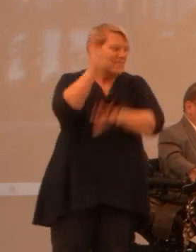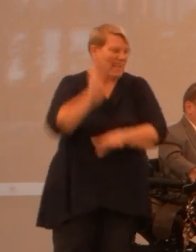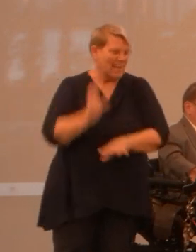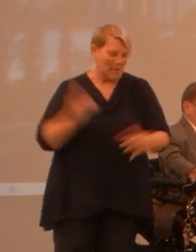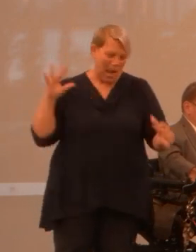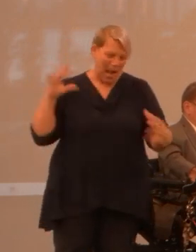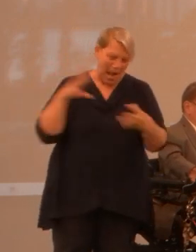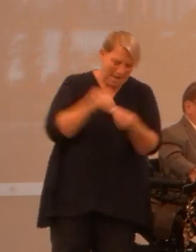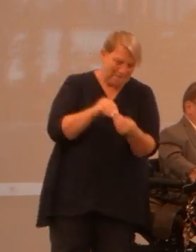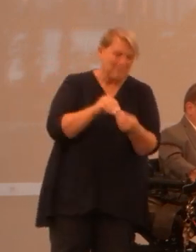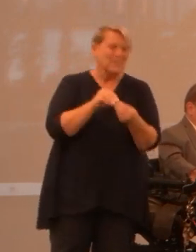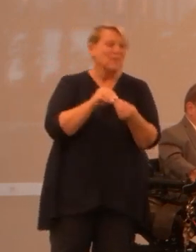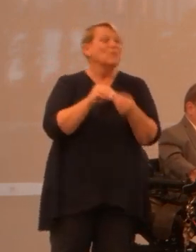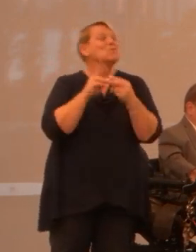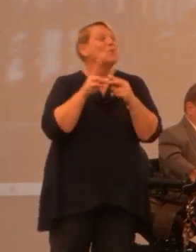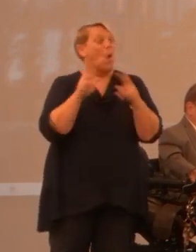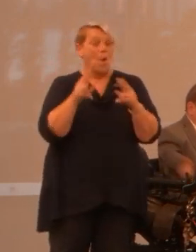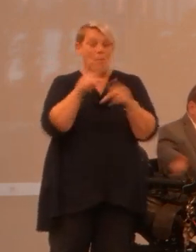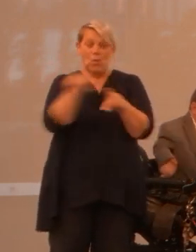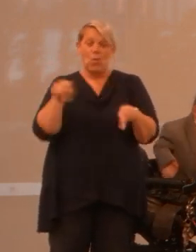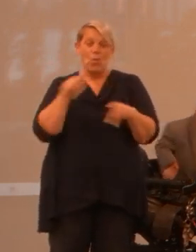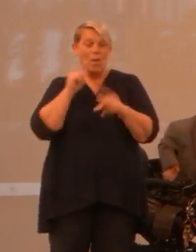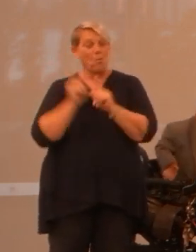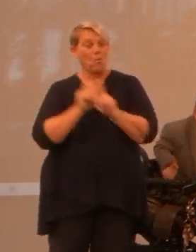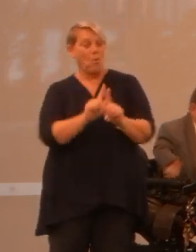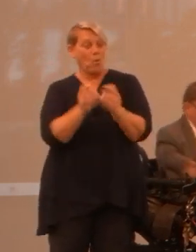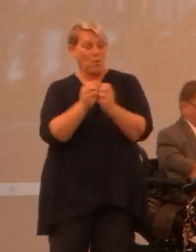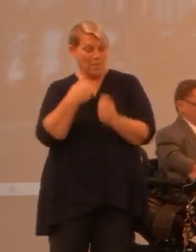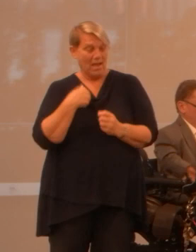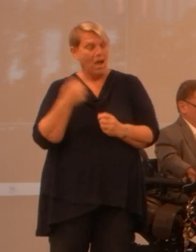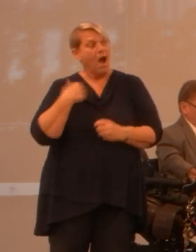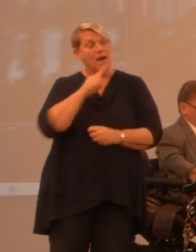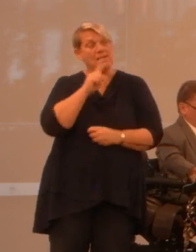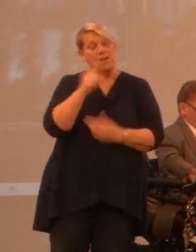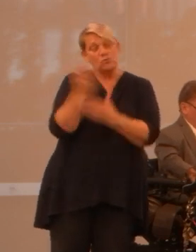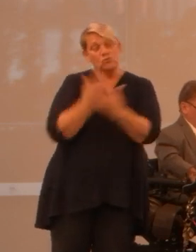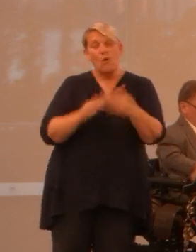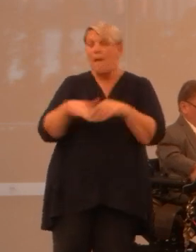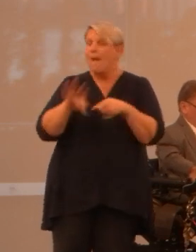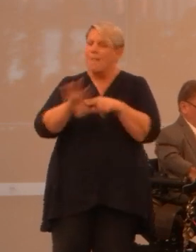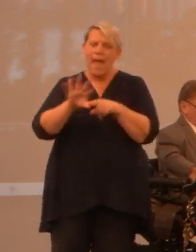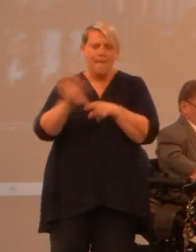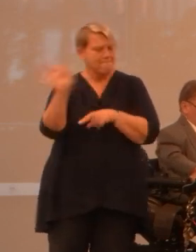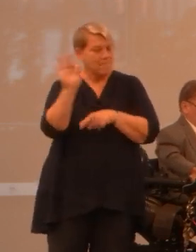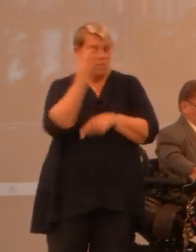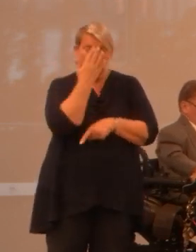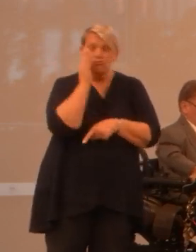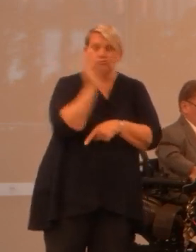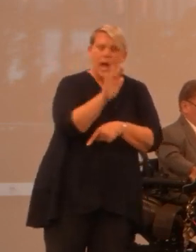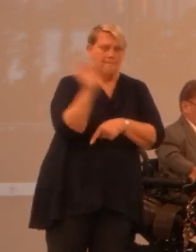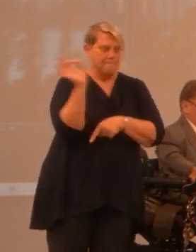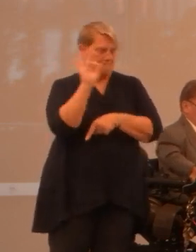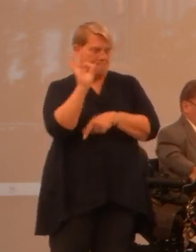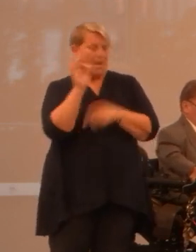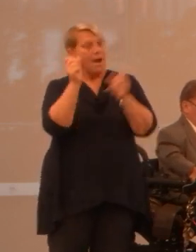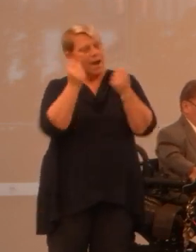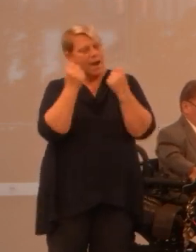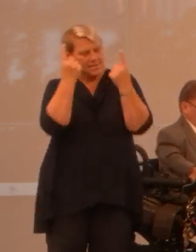you'll walk with me, and the story I'm going to tell you about is not about blame, it is not about shame, but it's about understanding about the country